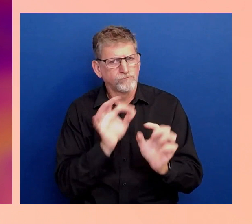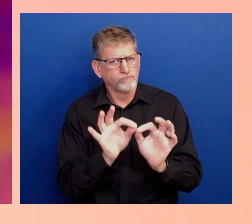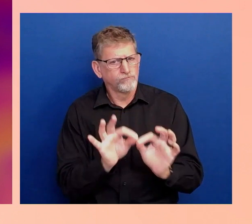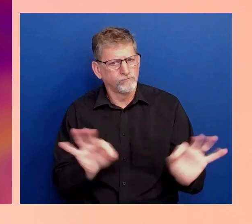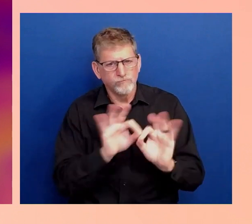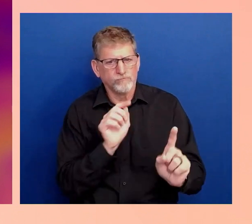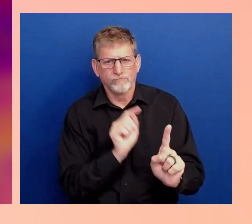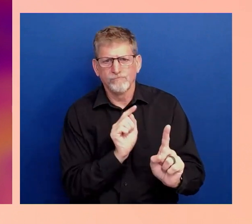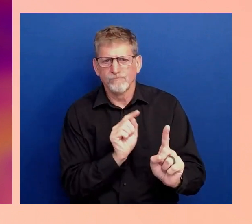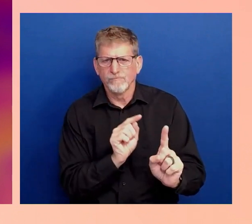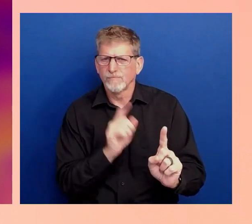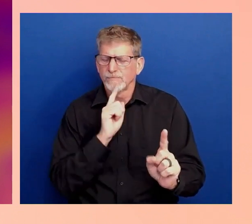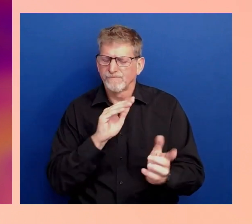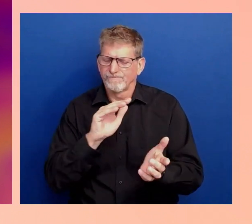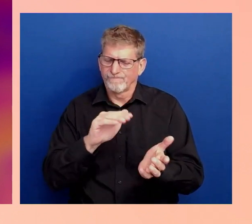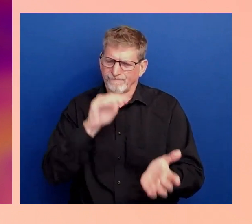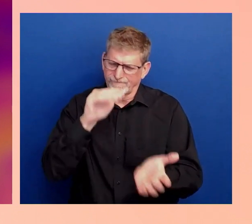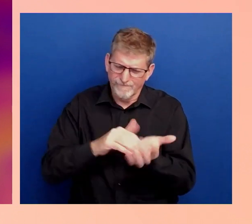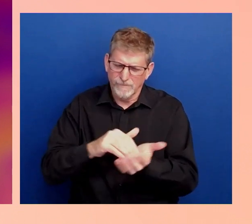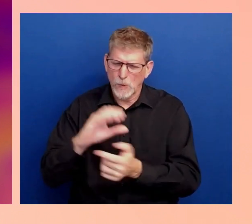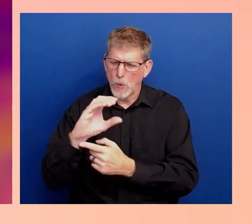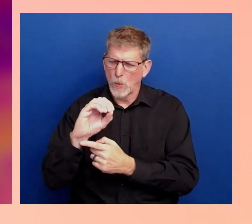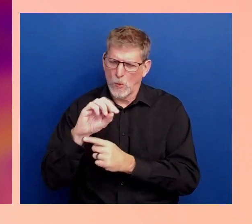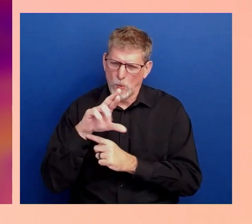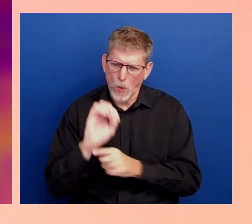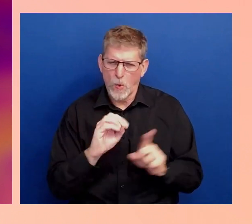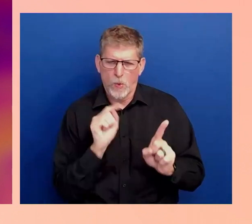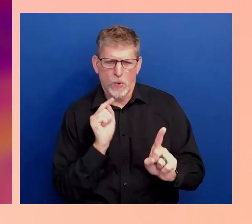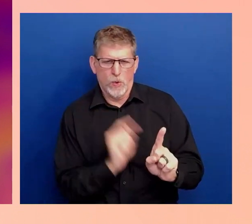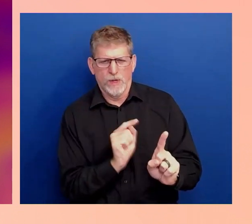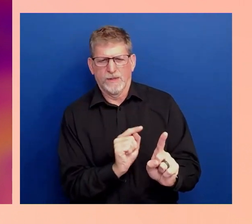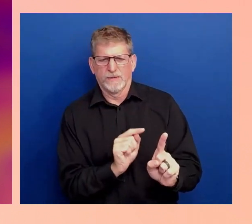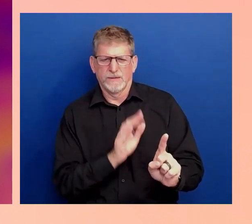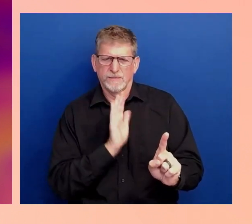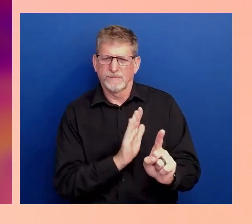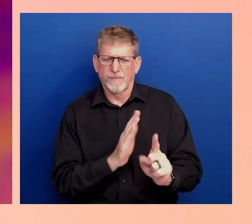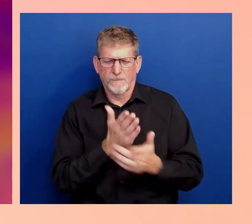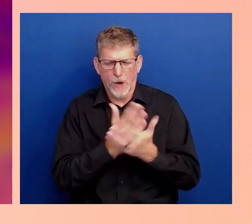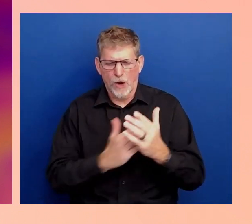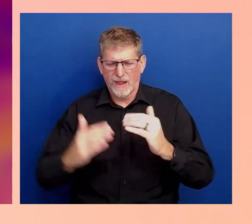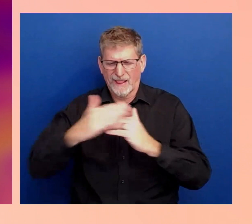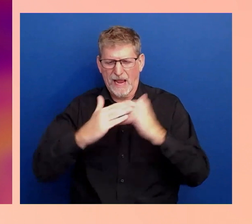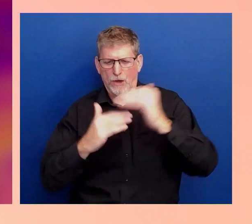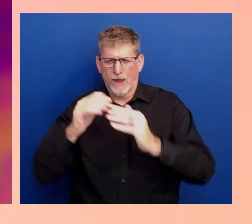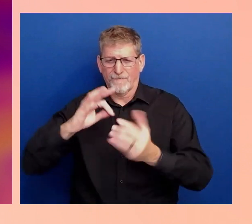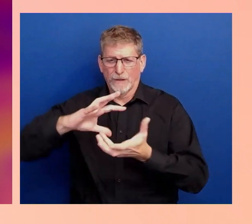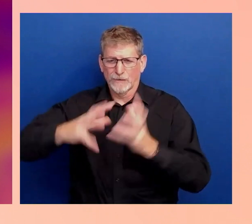Adding that layer of intersectionality only makes it better, and better for more people.